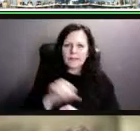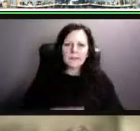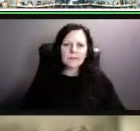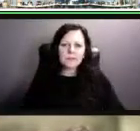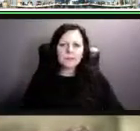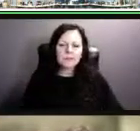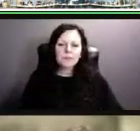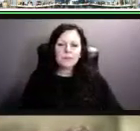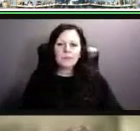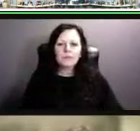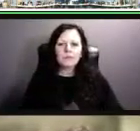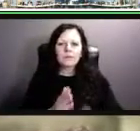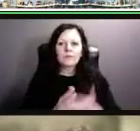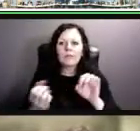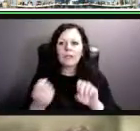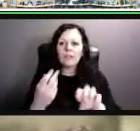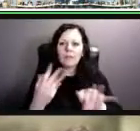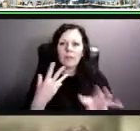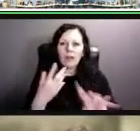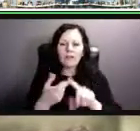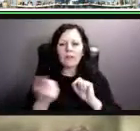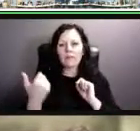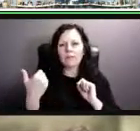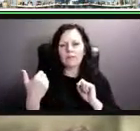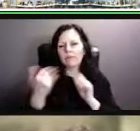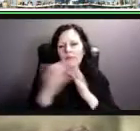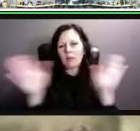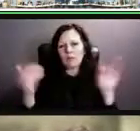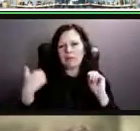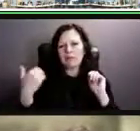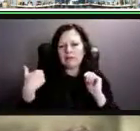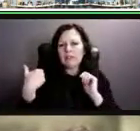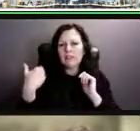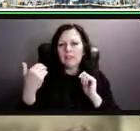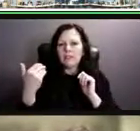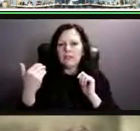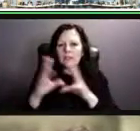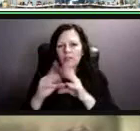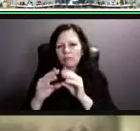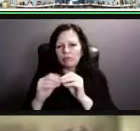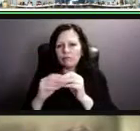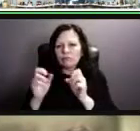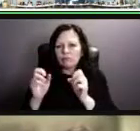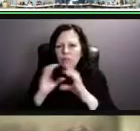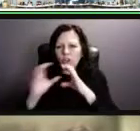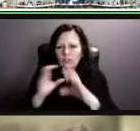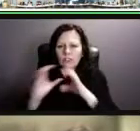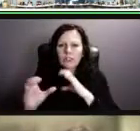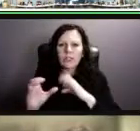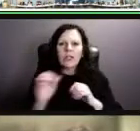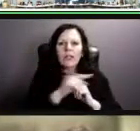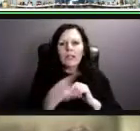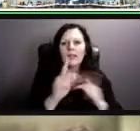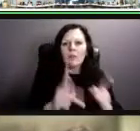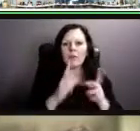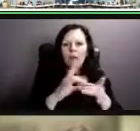HOLDING THIS THING TOGETHER.